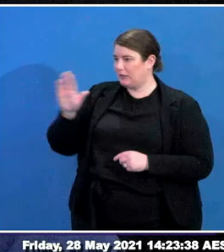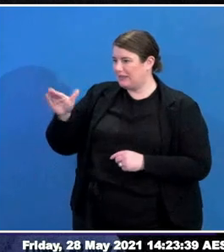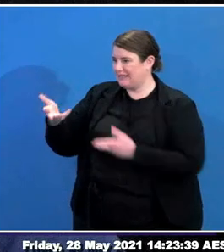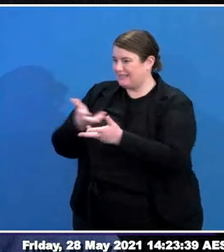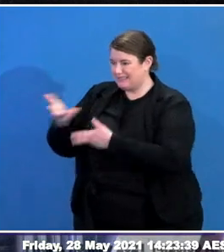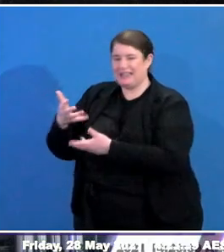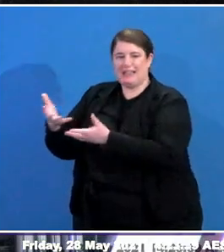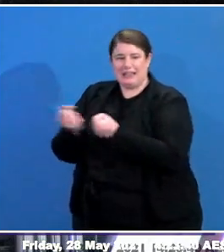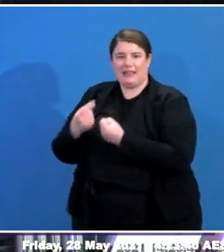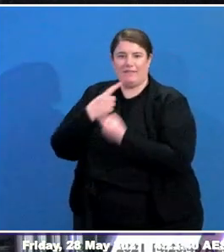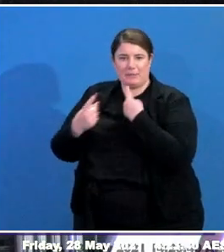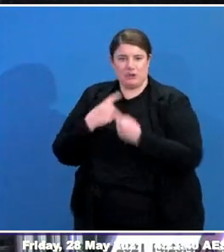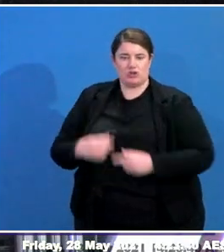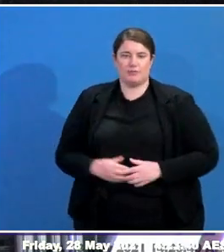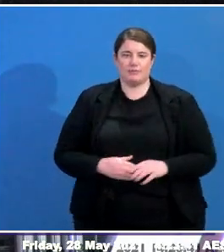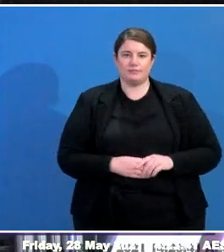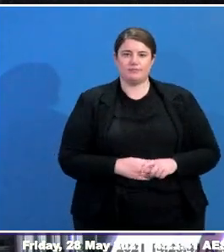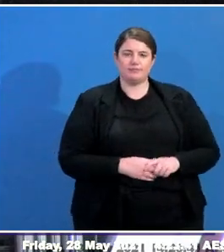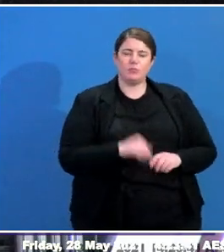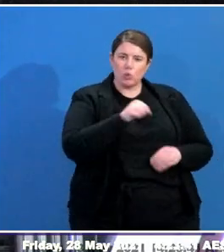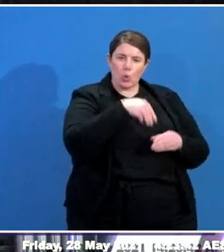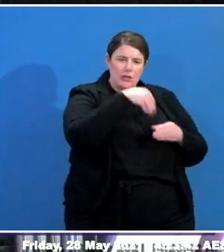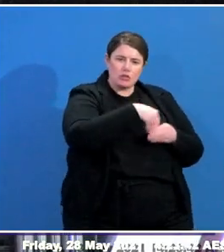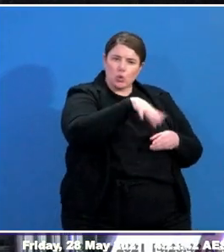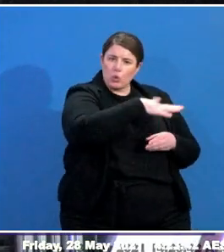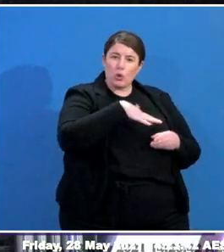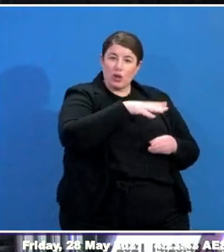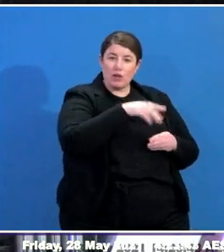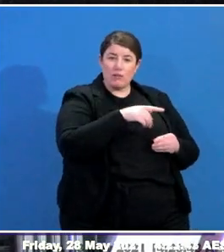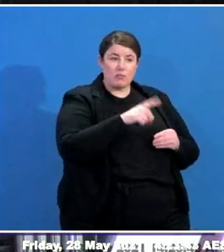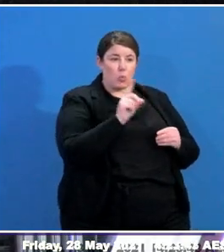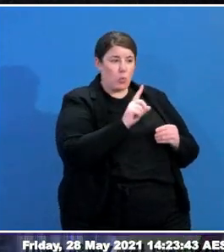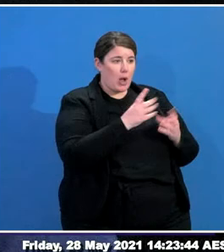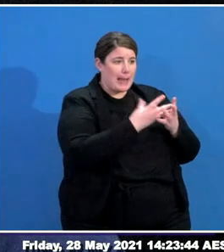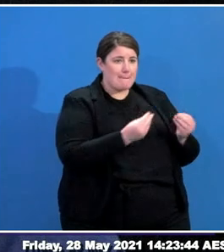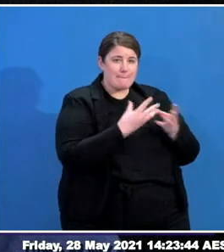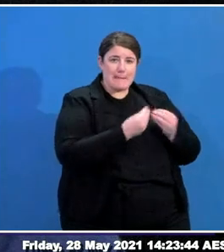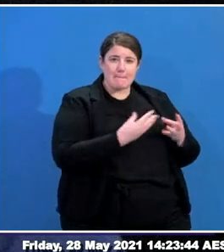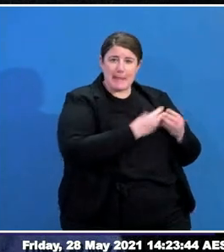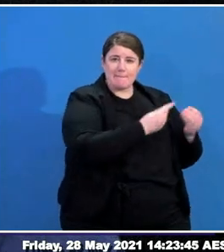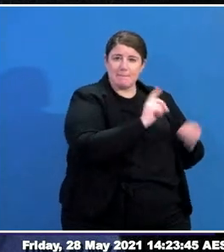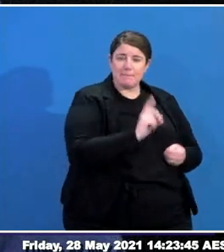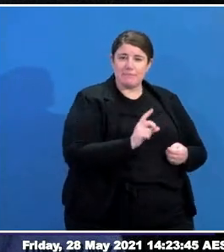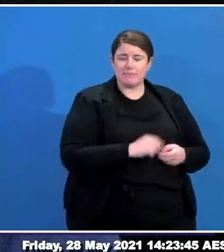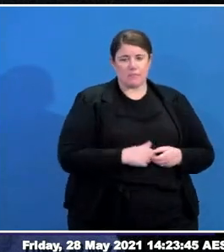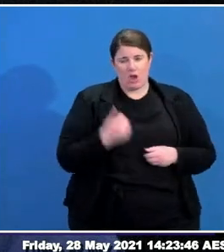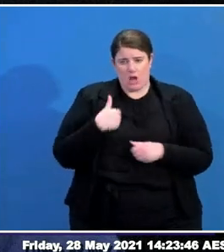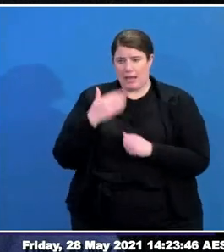Are there any other significant gaps in internal expertise at the moment? I didn't describe that as a significant gap.